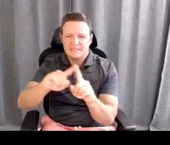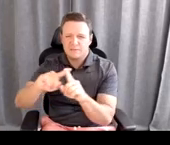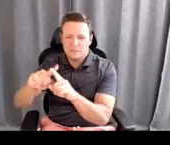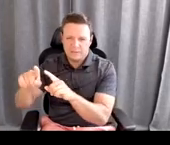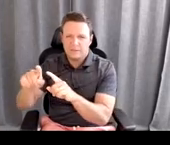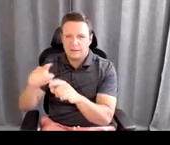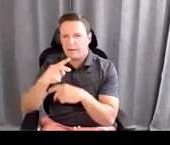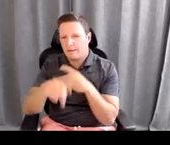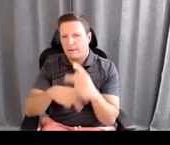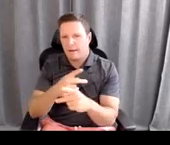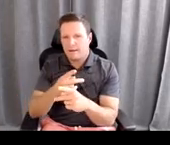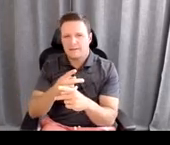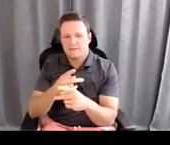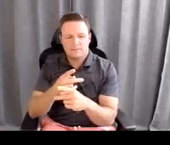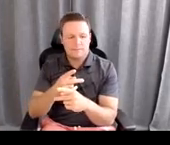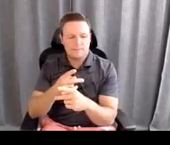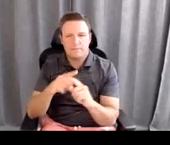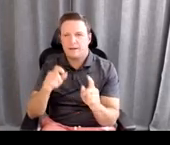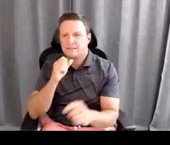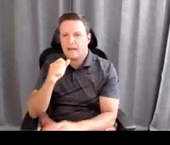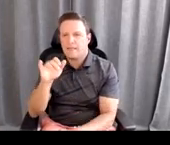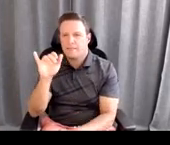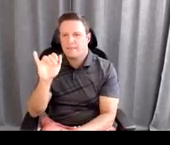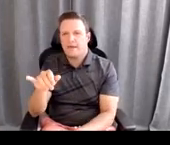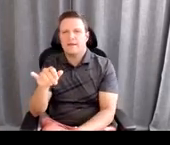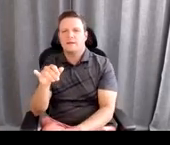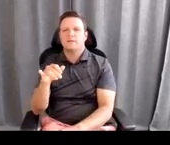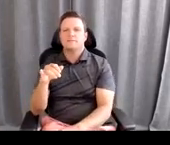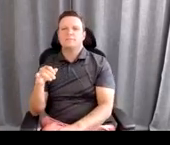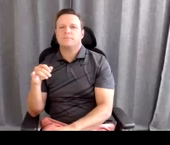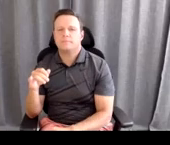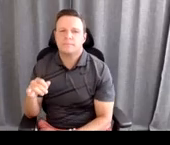But it's not that what we're trying to develop is not necessarily that, although there are,